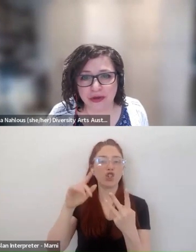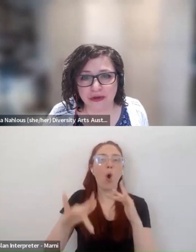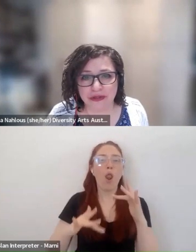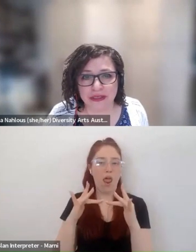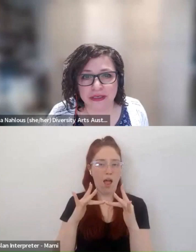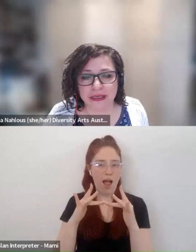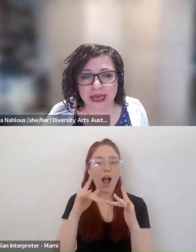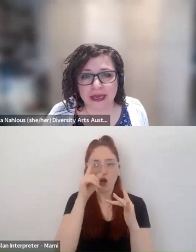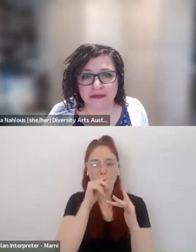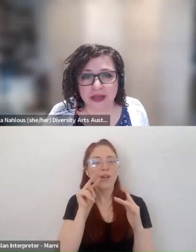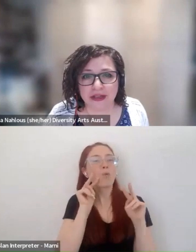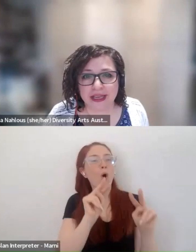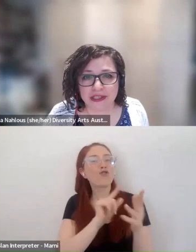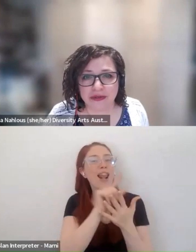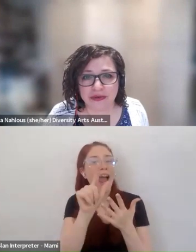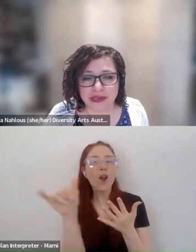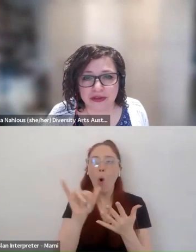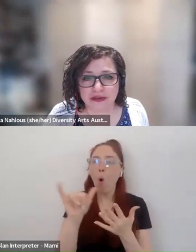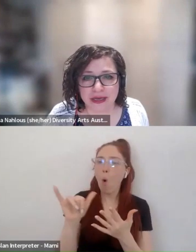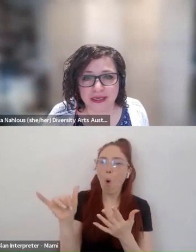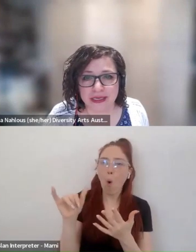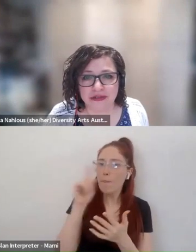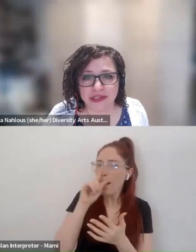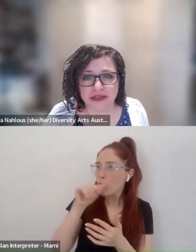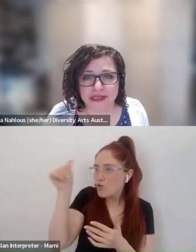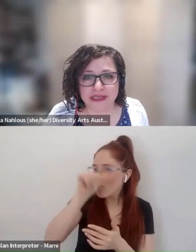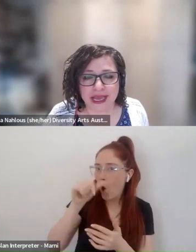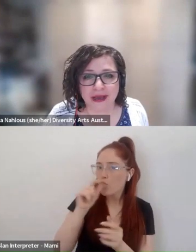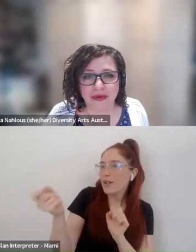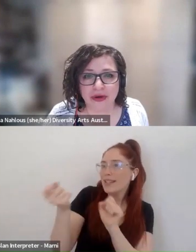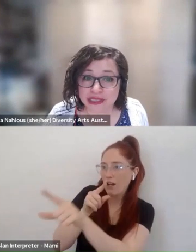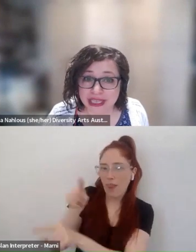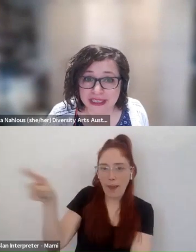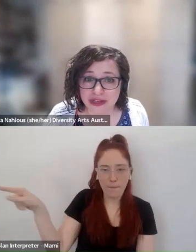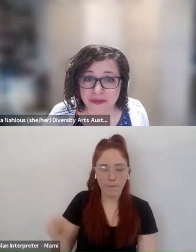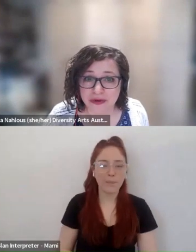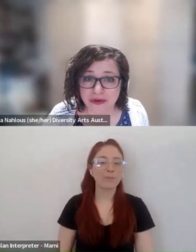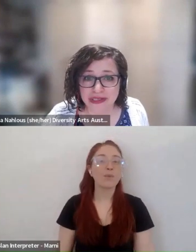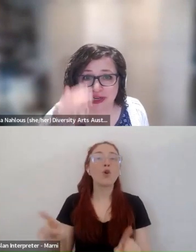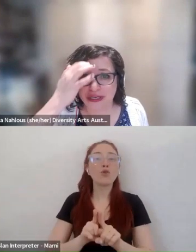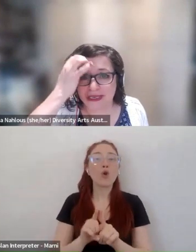well. I'd like to also introduce our Auslan interpreters, Jody